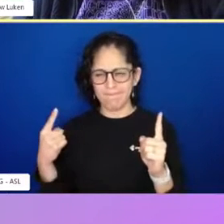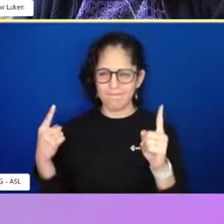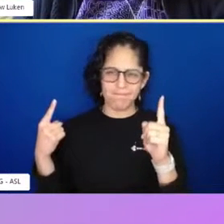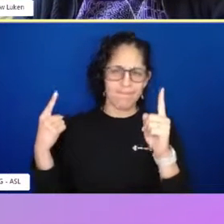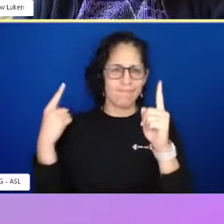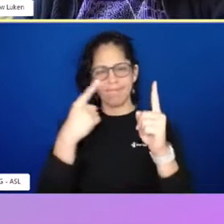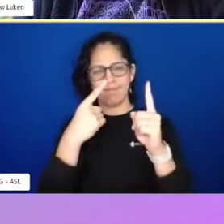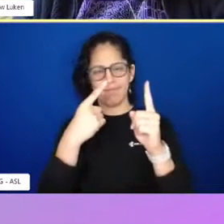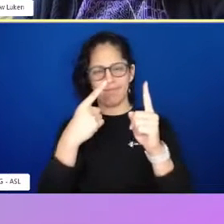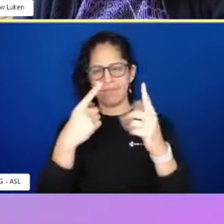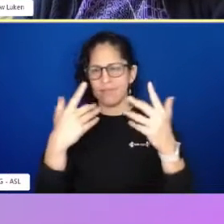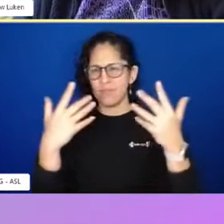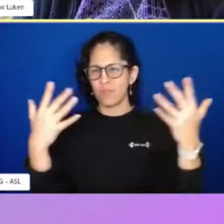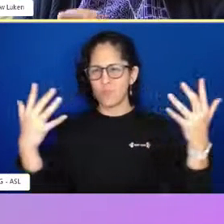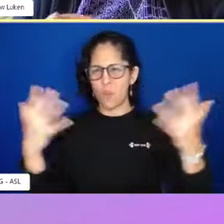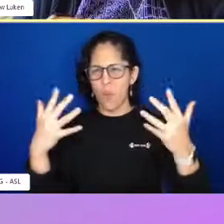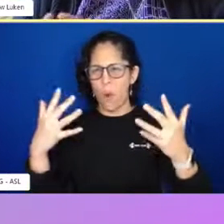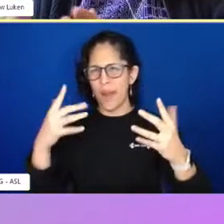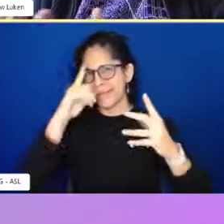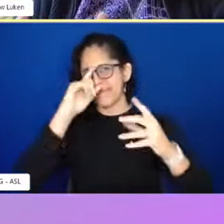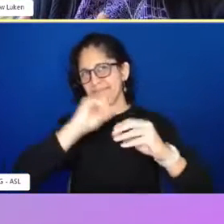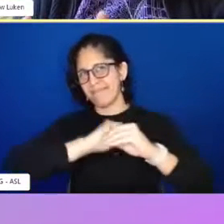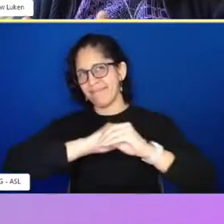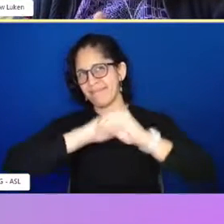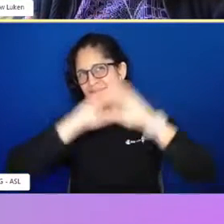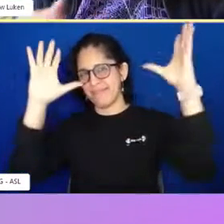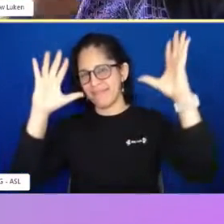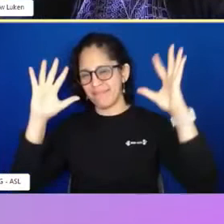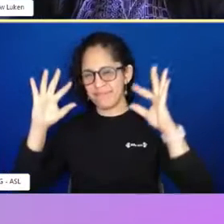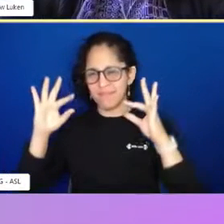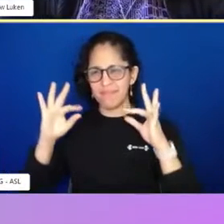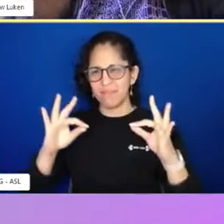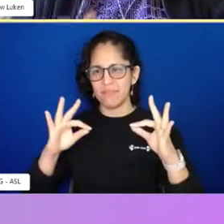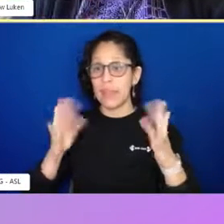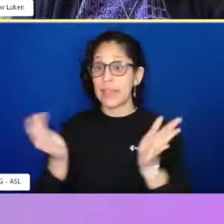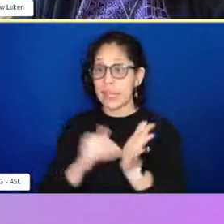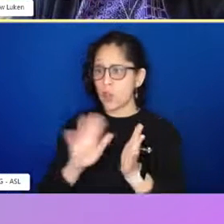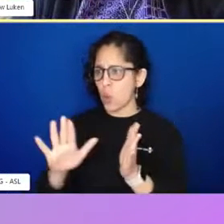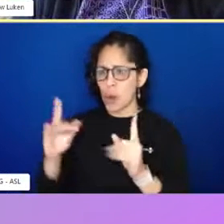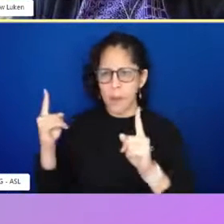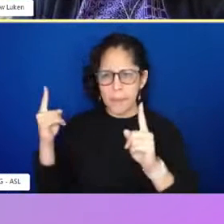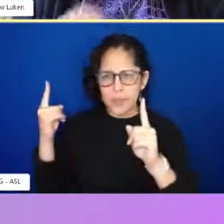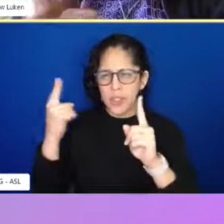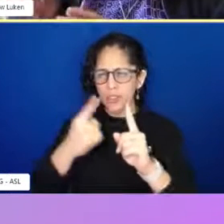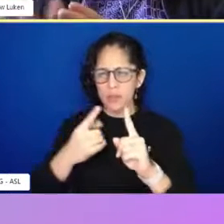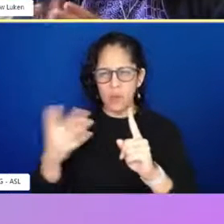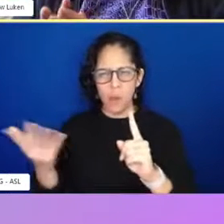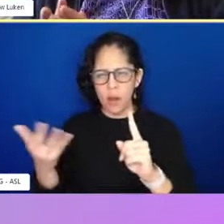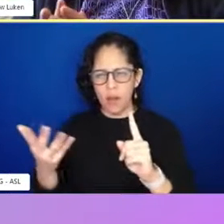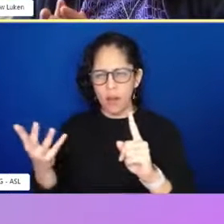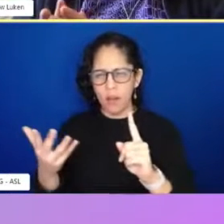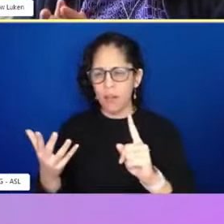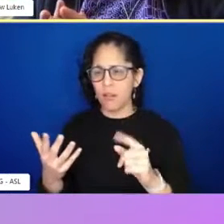So moving into our next phase of the conversation, we want to talk about